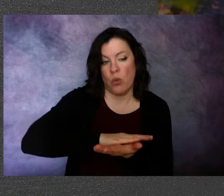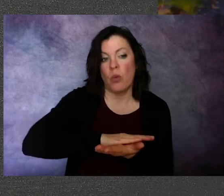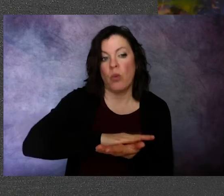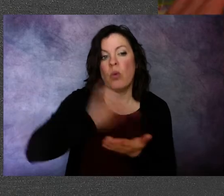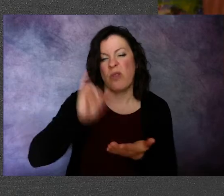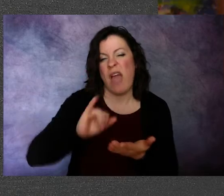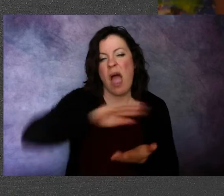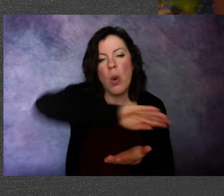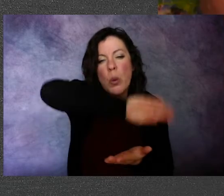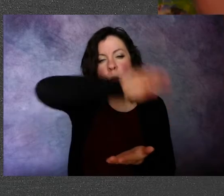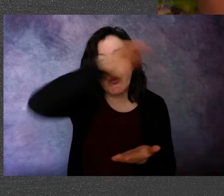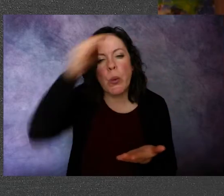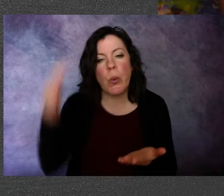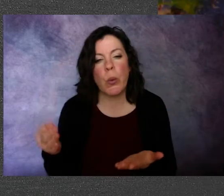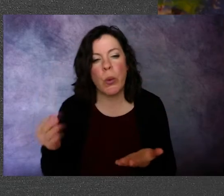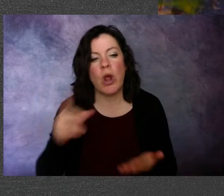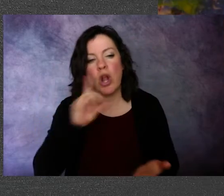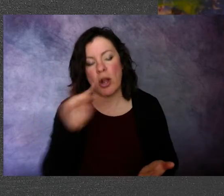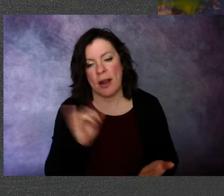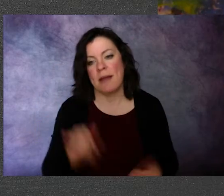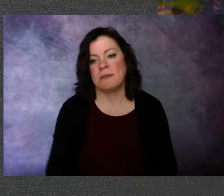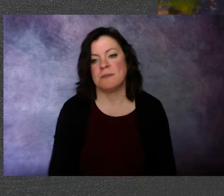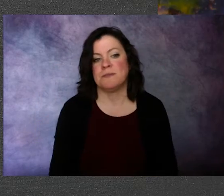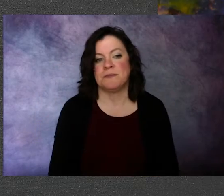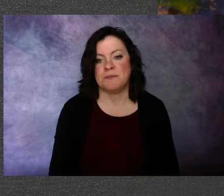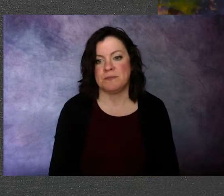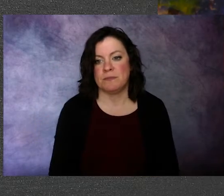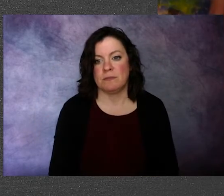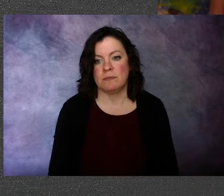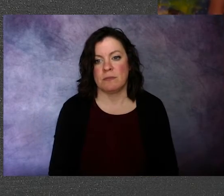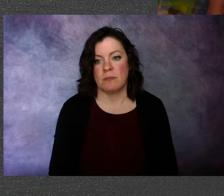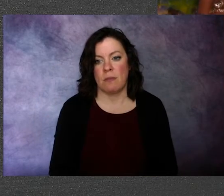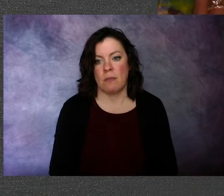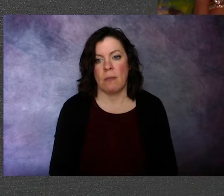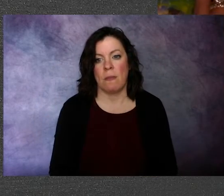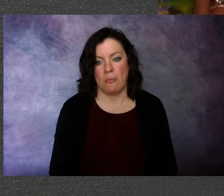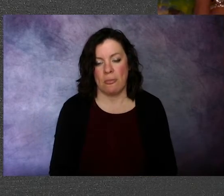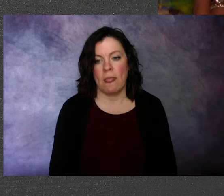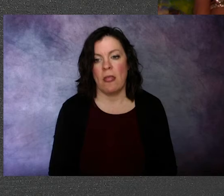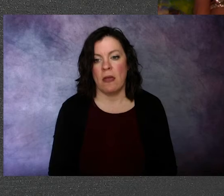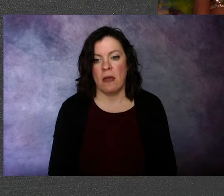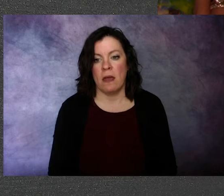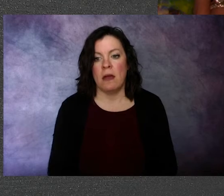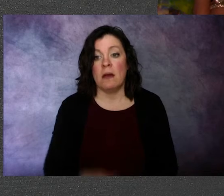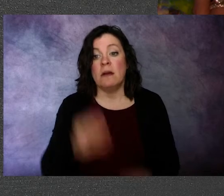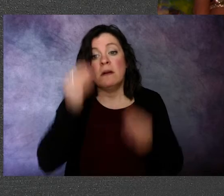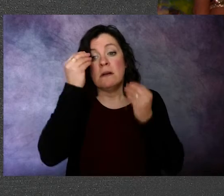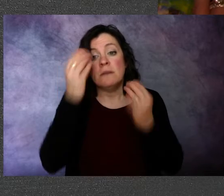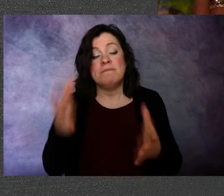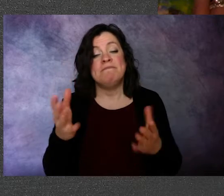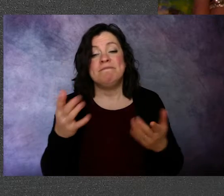So, I'll have the white, the puffy side like this. Now we don't really know